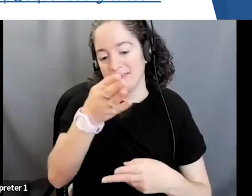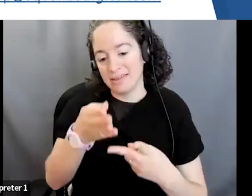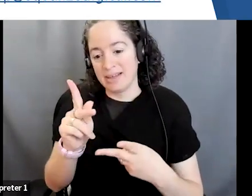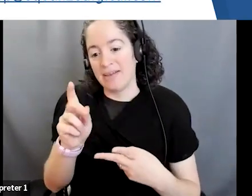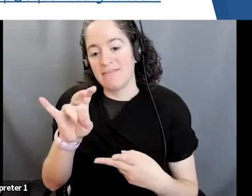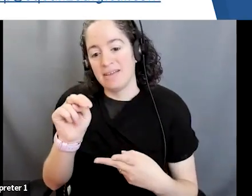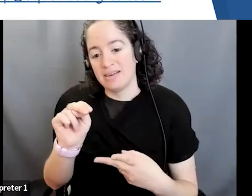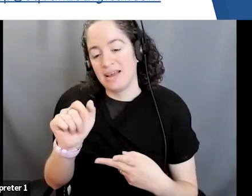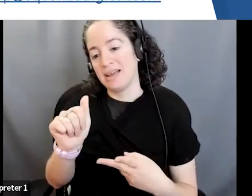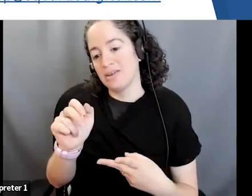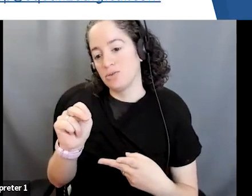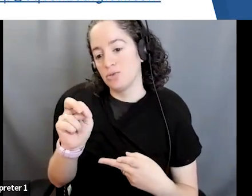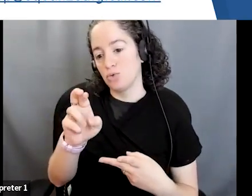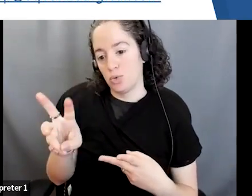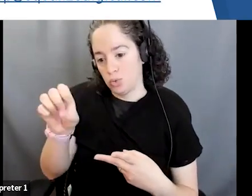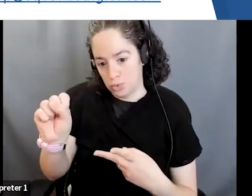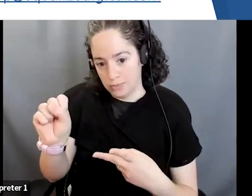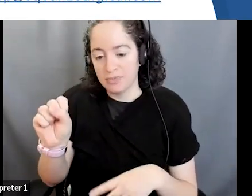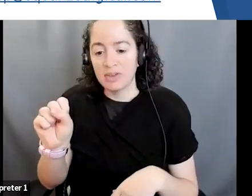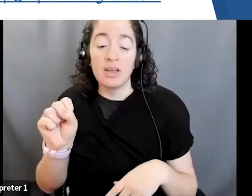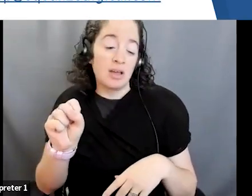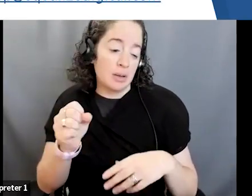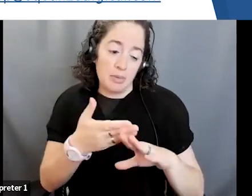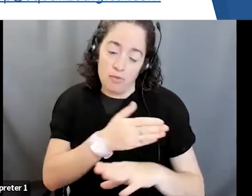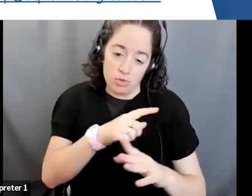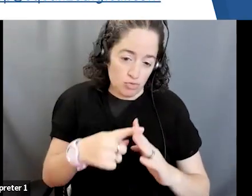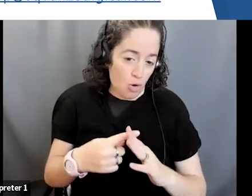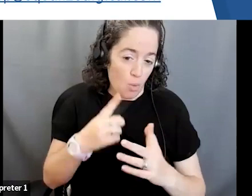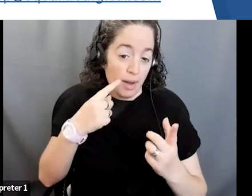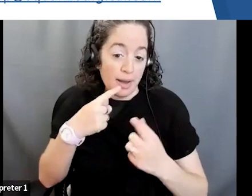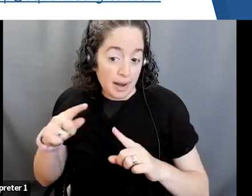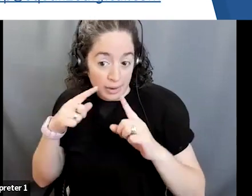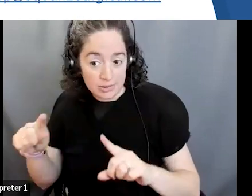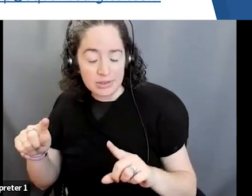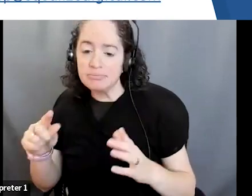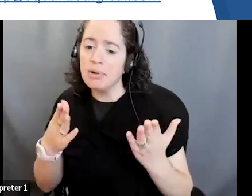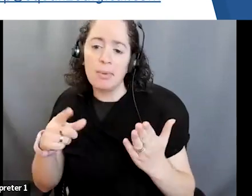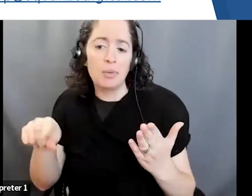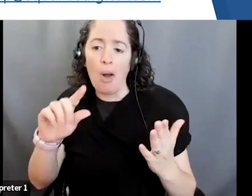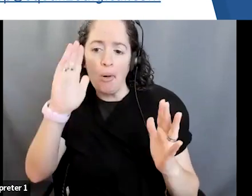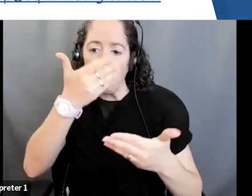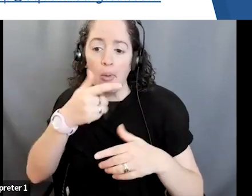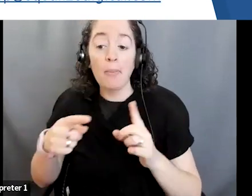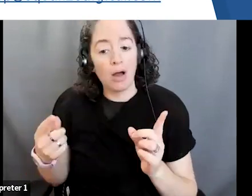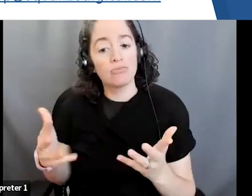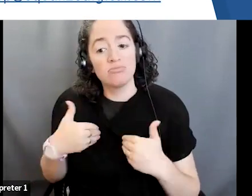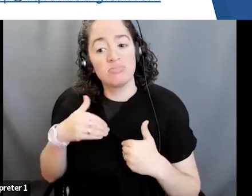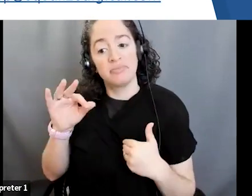A few announcements before we get started. If you haven't been before, we have a Facebook group that you can use to connect between meetups.